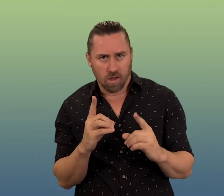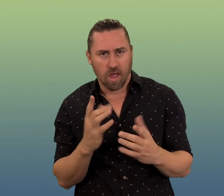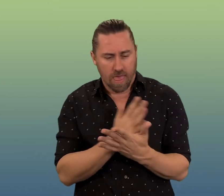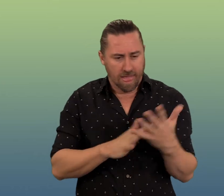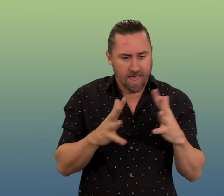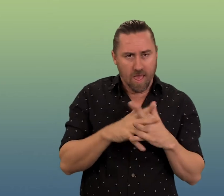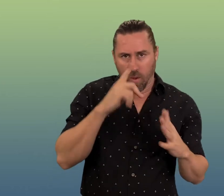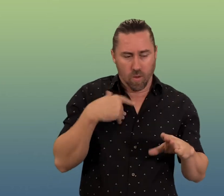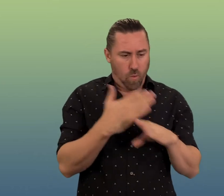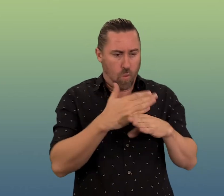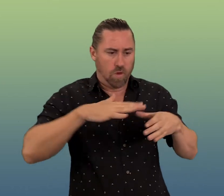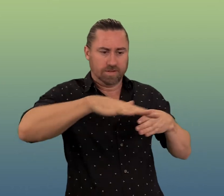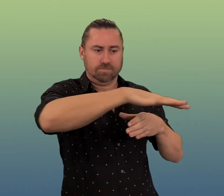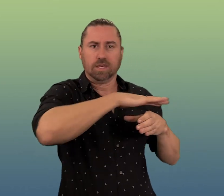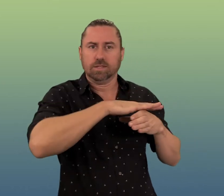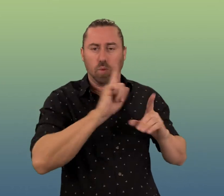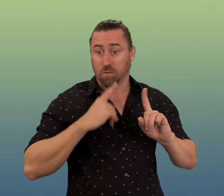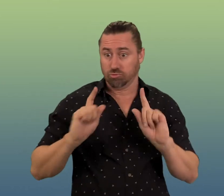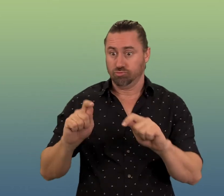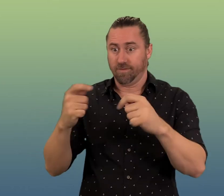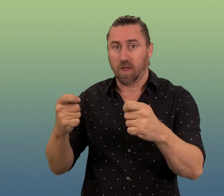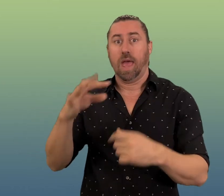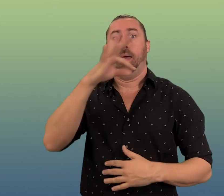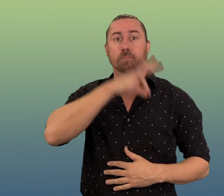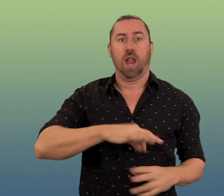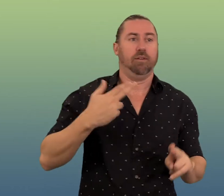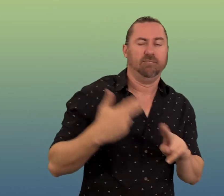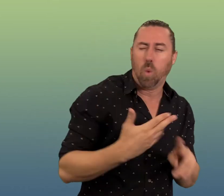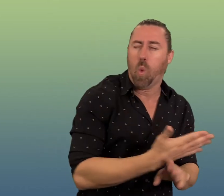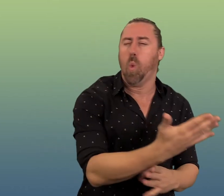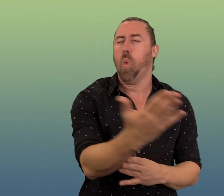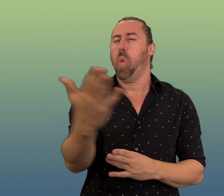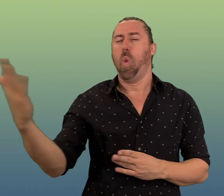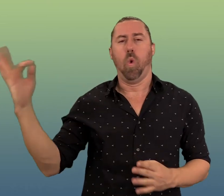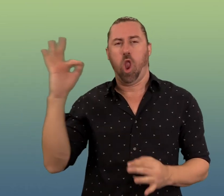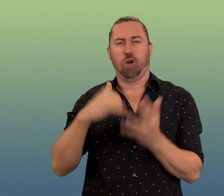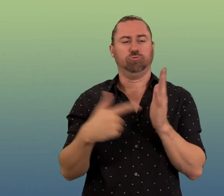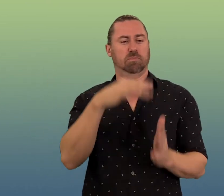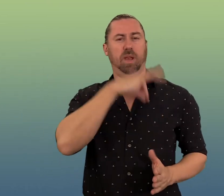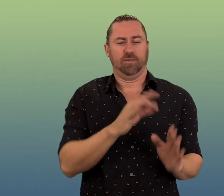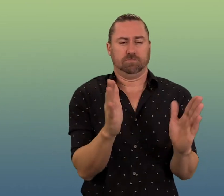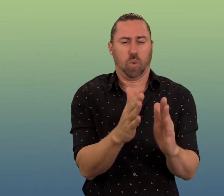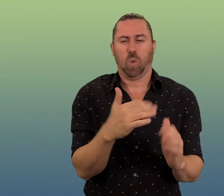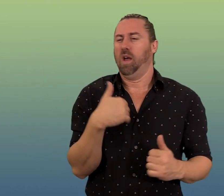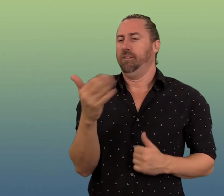the design of living and working spaces and products benefiting the widest possible range of people